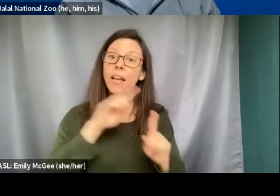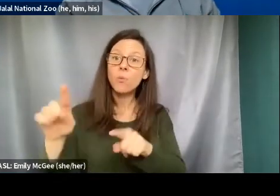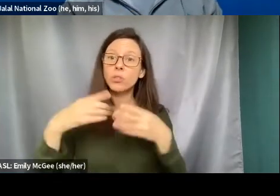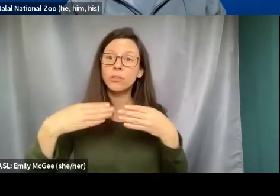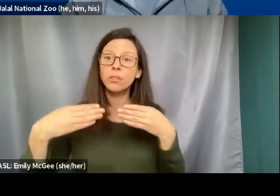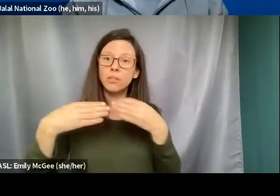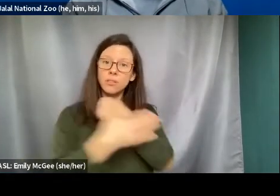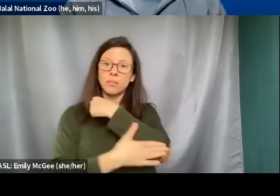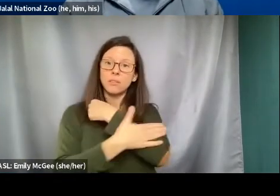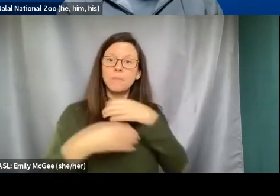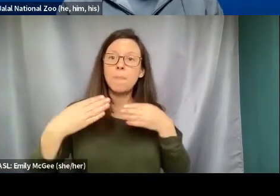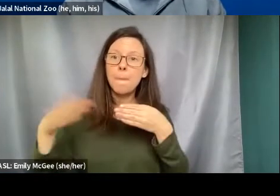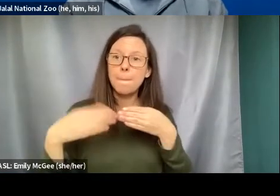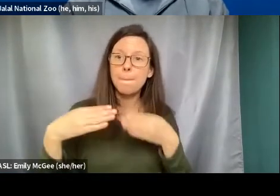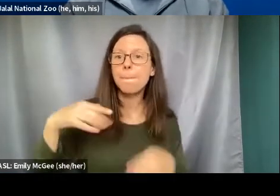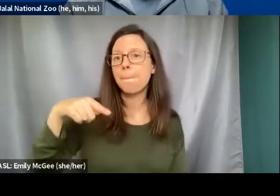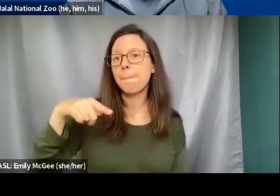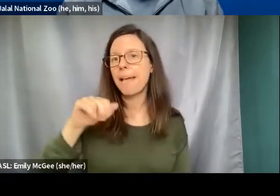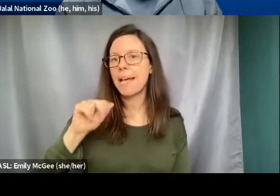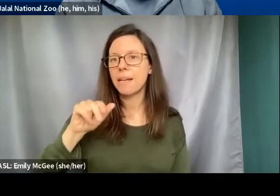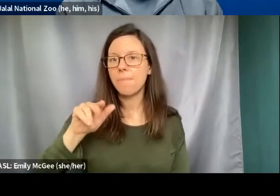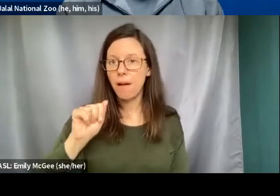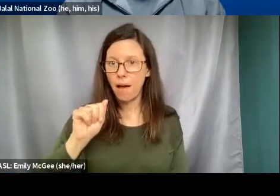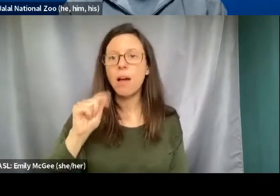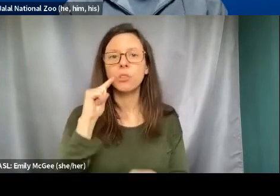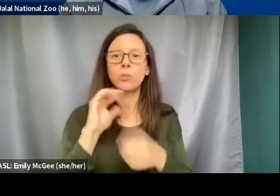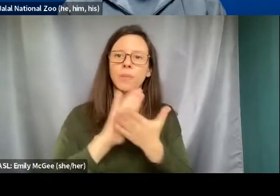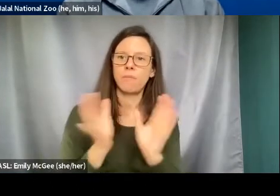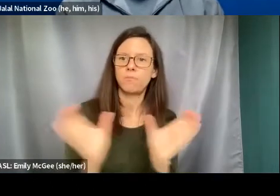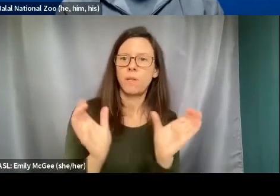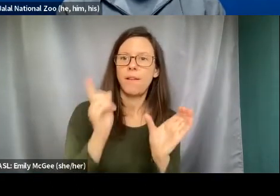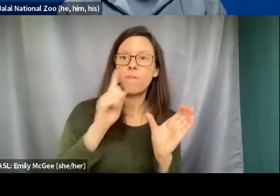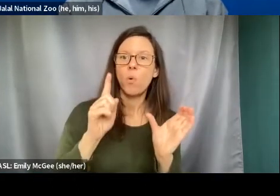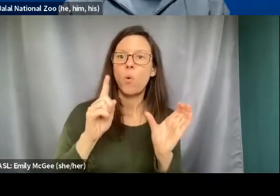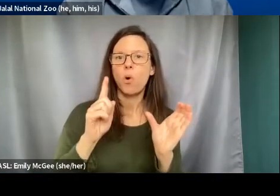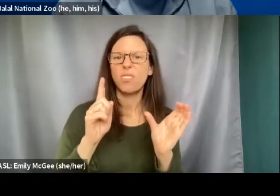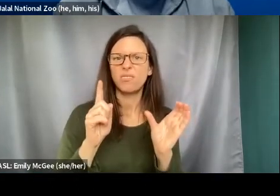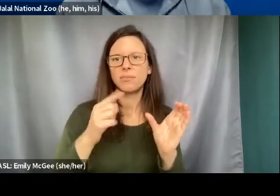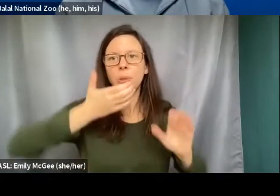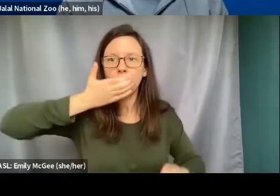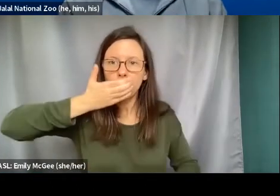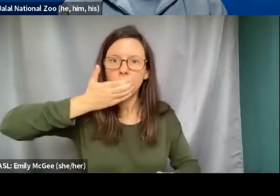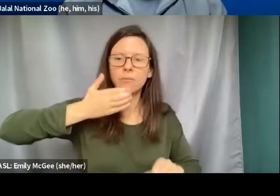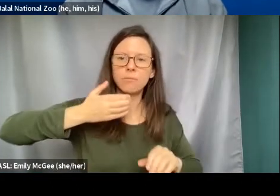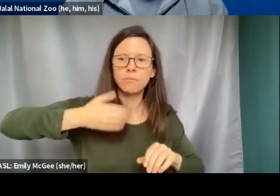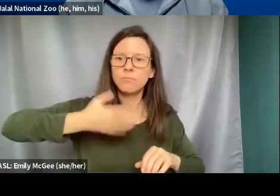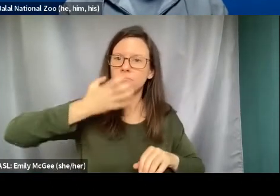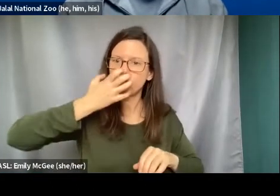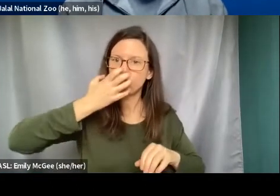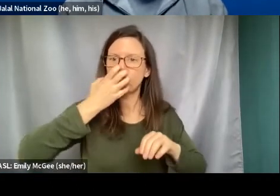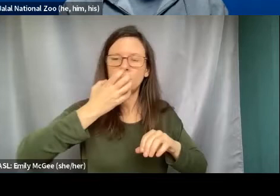get my dive certification um even though uh, you know, but we still need all the people, um numerous